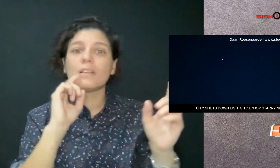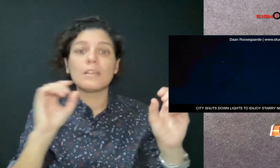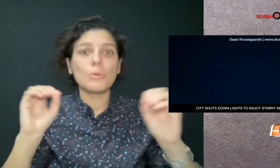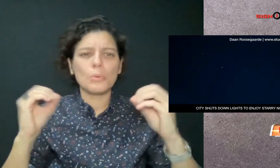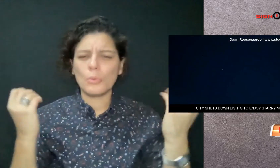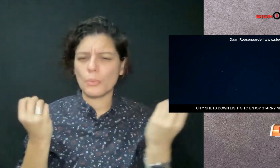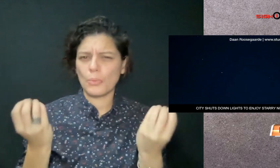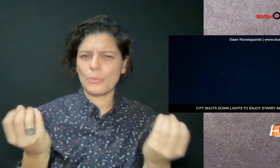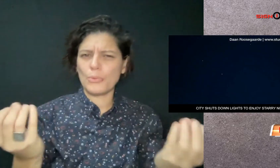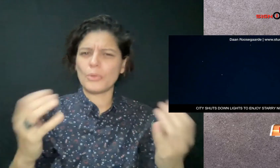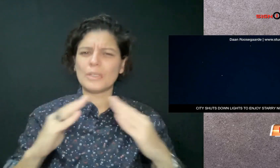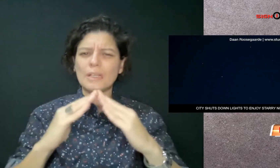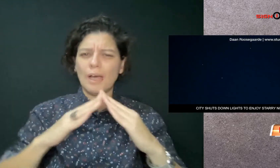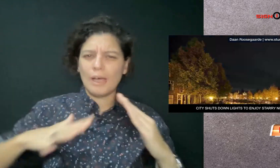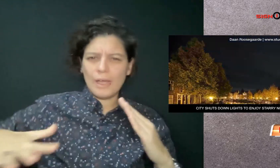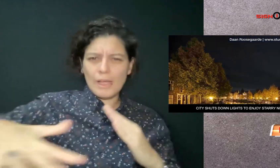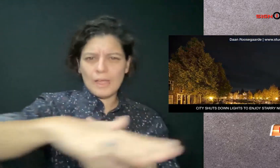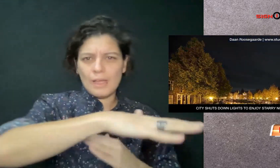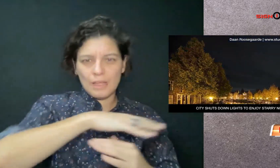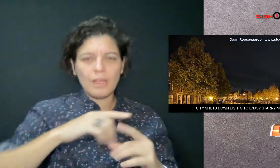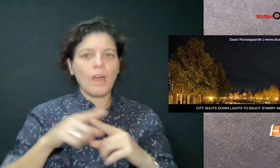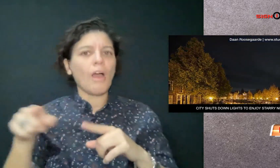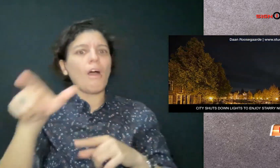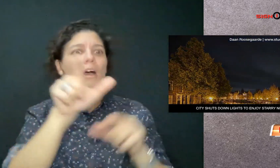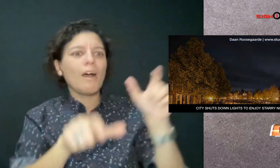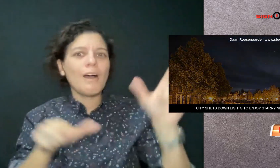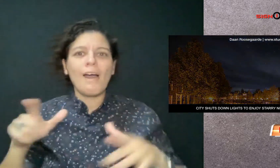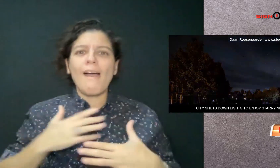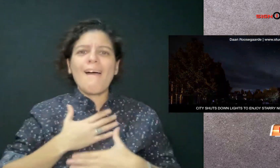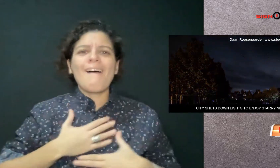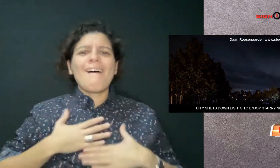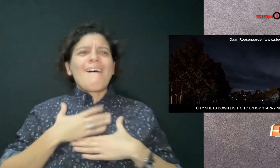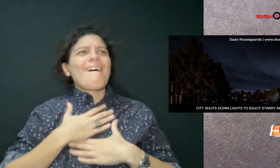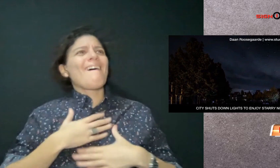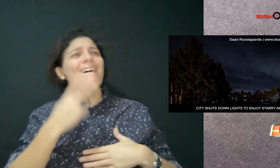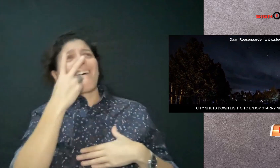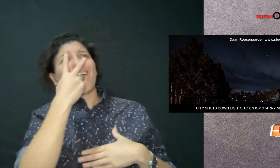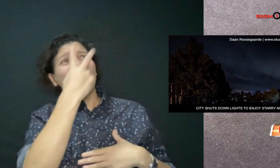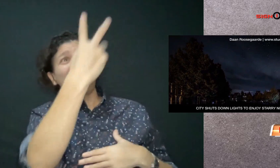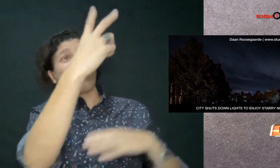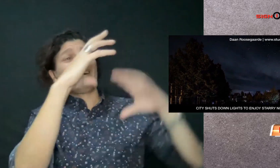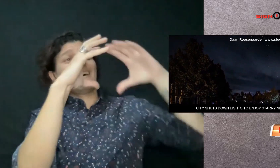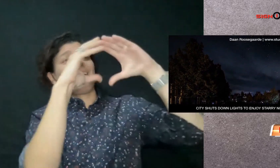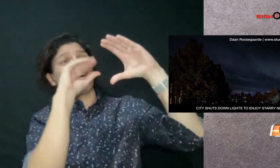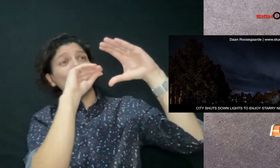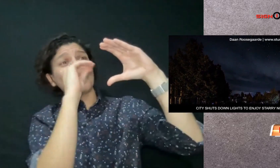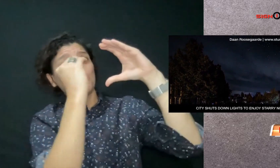without the glaring lights of the city people enjoyed an unobstructed view of Saturn